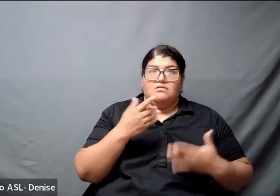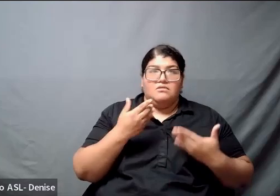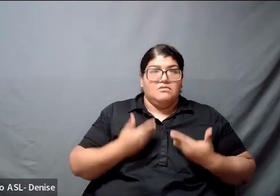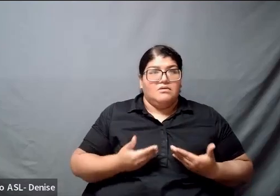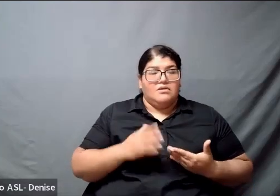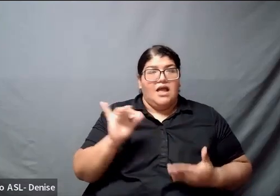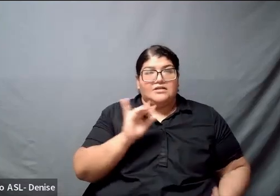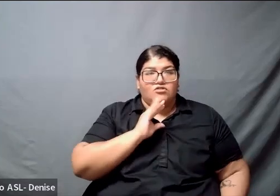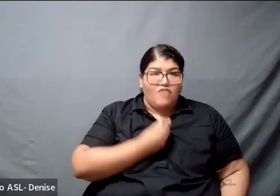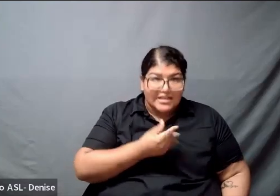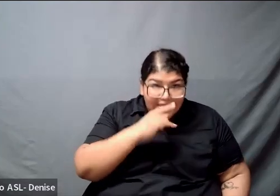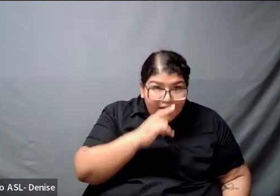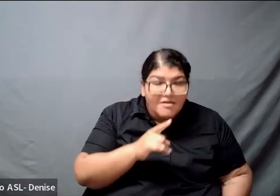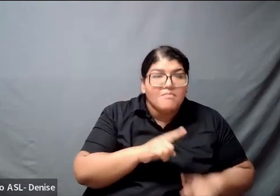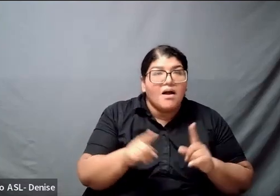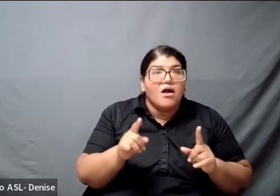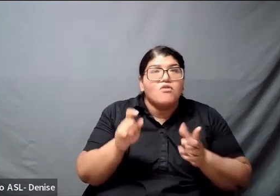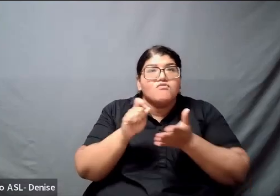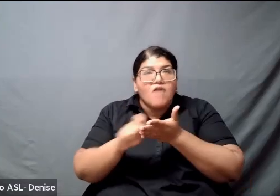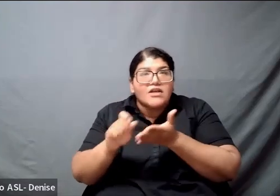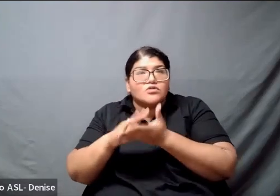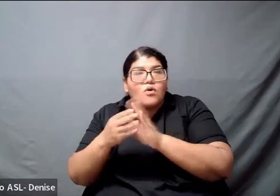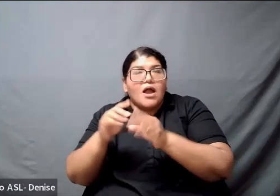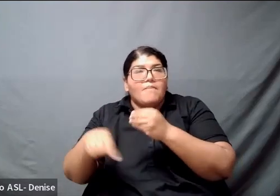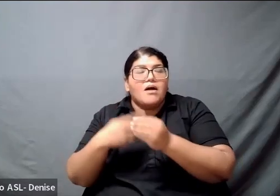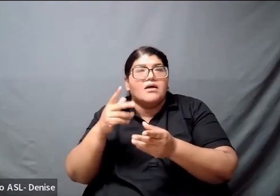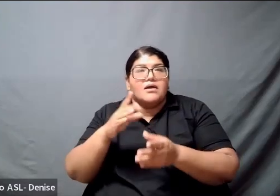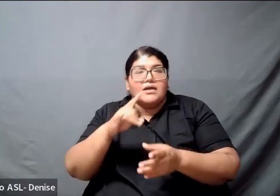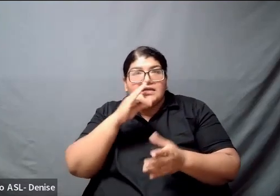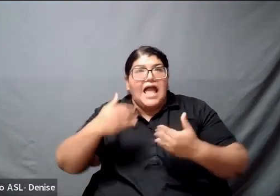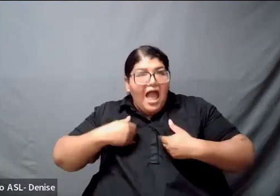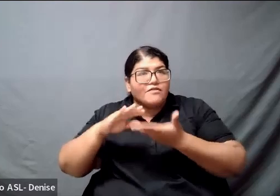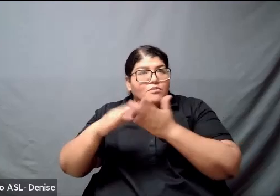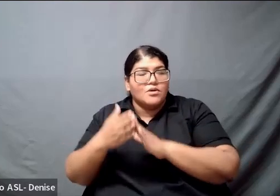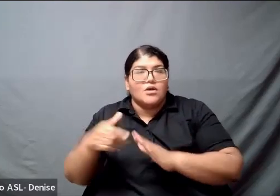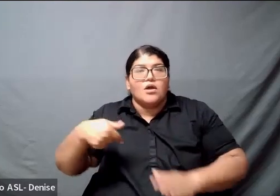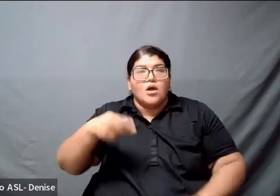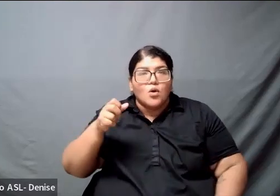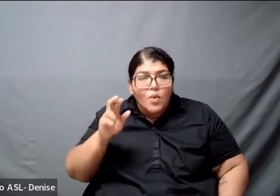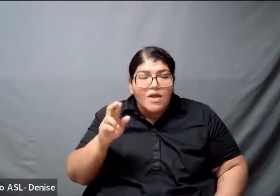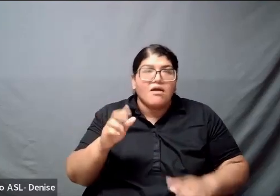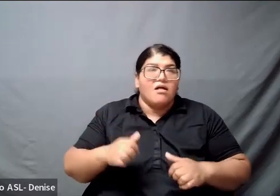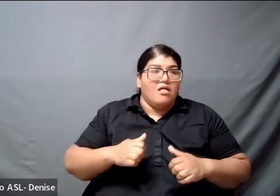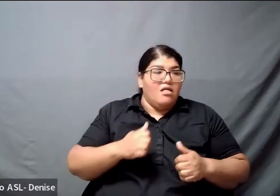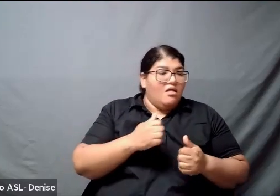but I got to write kids who have community and queer families and queer loved ones and queer groups at school,